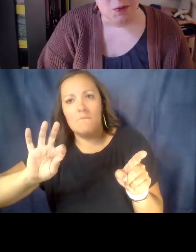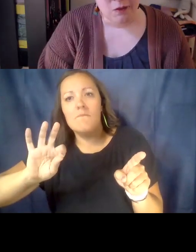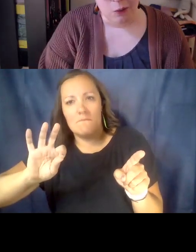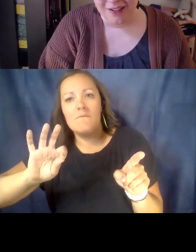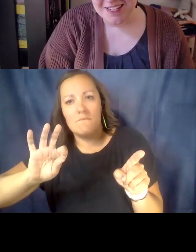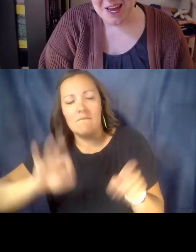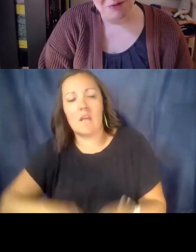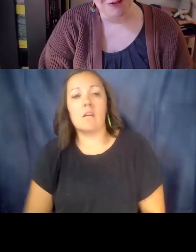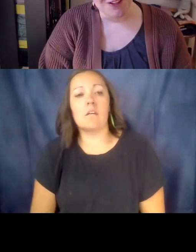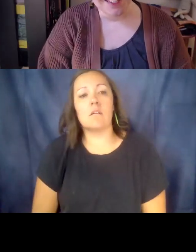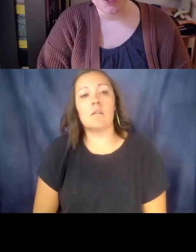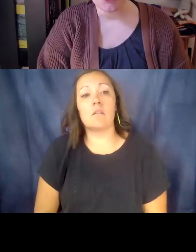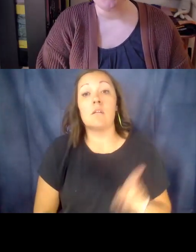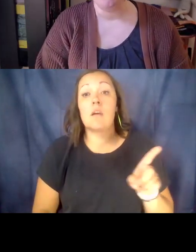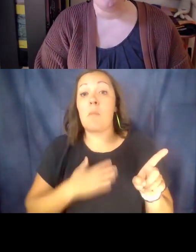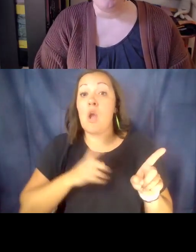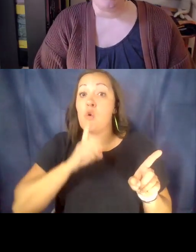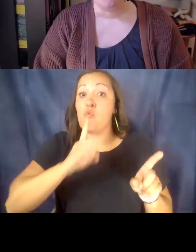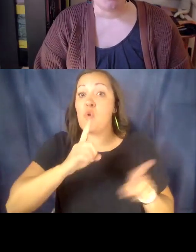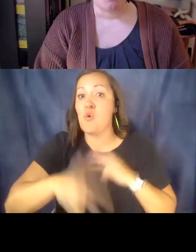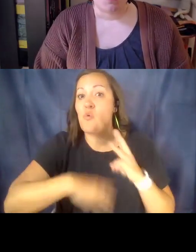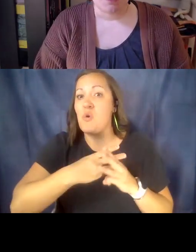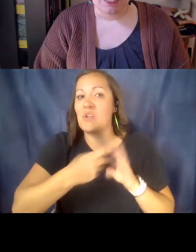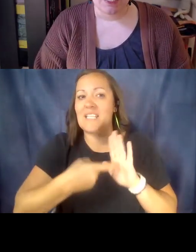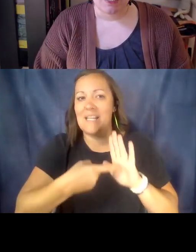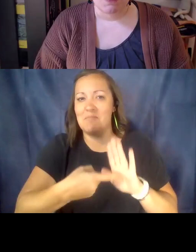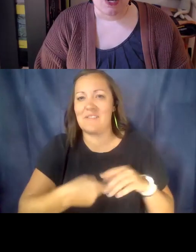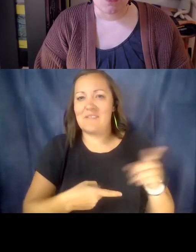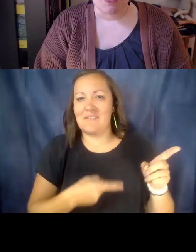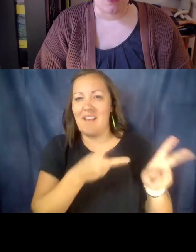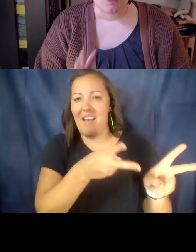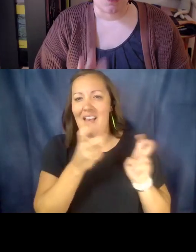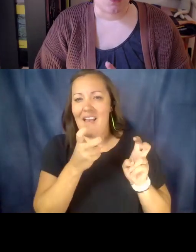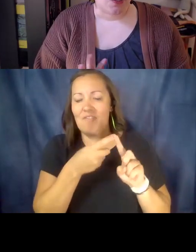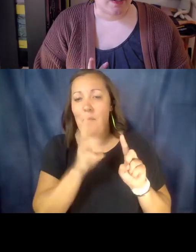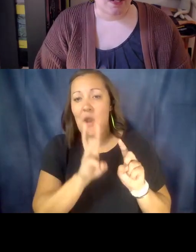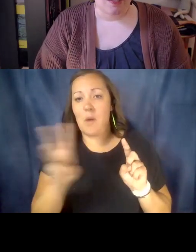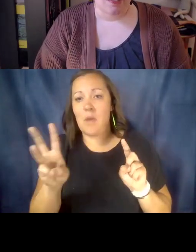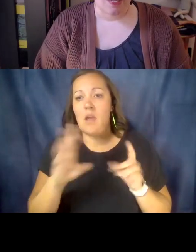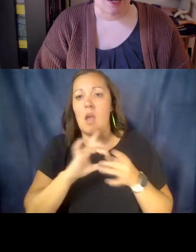my real world example for this issue, this is from a website about medical and social services that